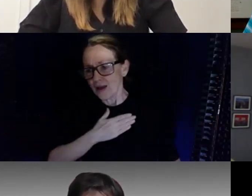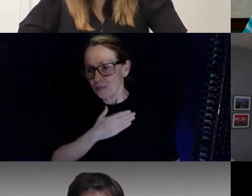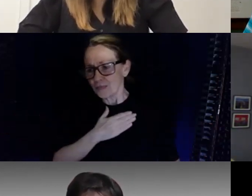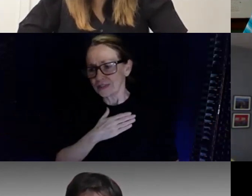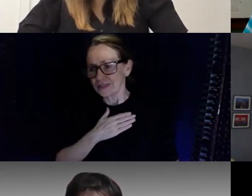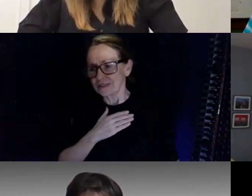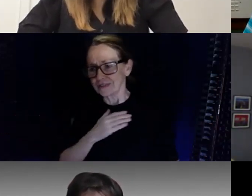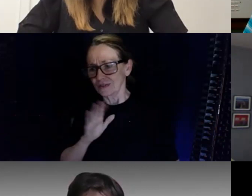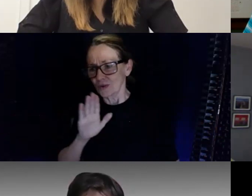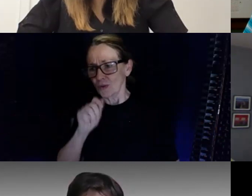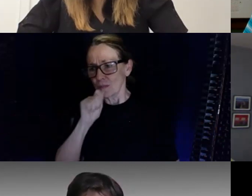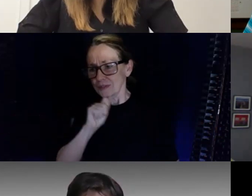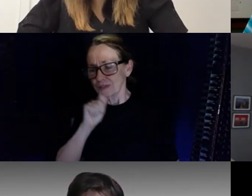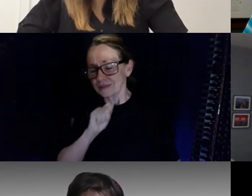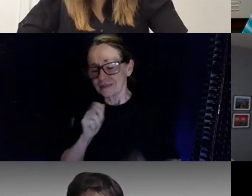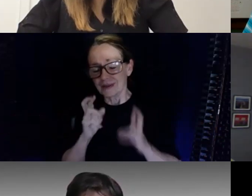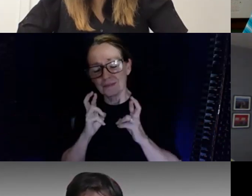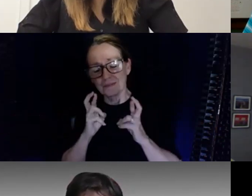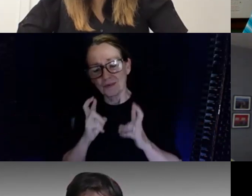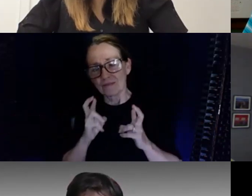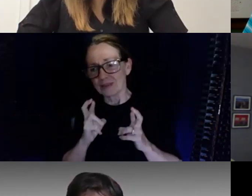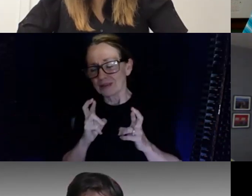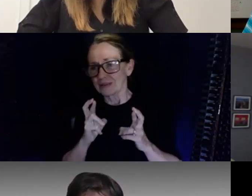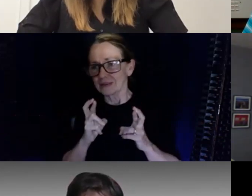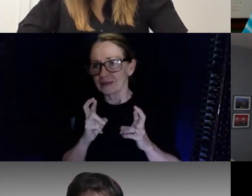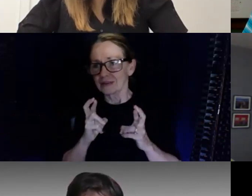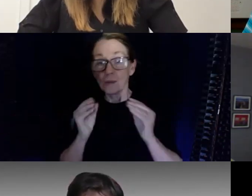AND SO, IT'S IMPRESSIVE THAT WE'RE EVEN ABLE TO DO A SURVEY AND TO BE ABLE TO GET IT OUT TO OUR HEALTHCARE PARTNERS.